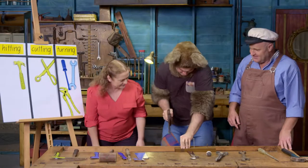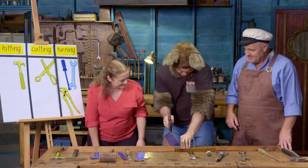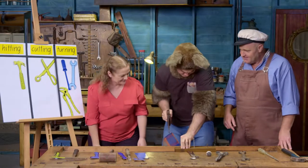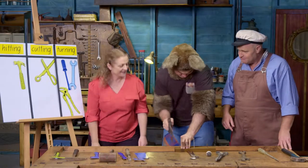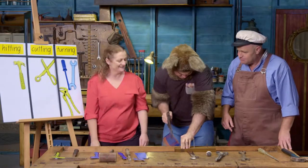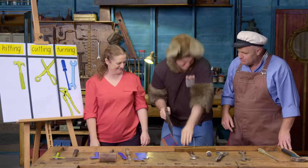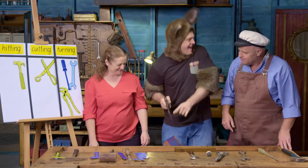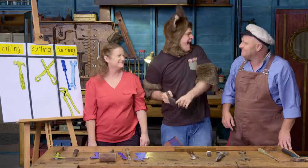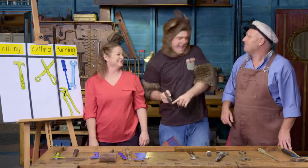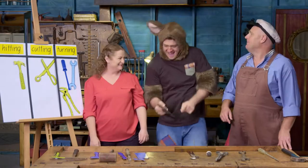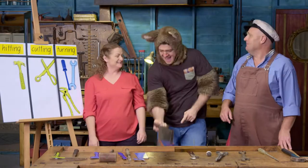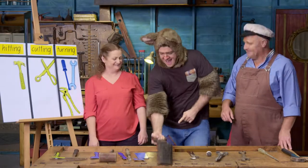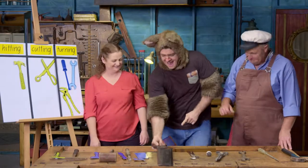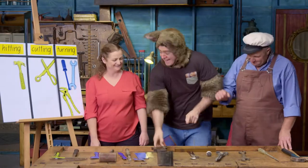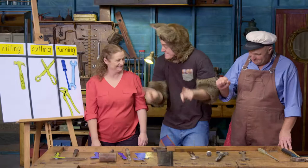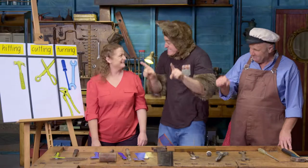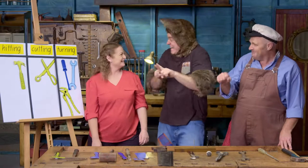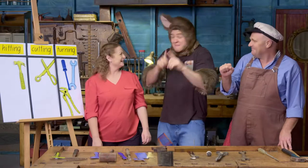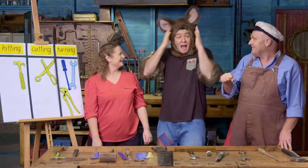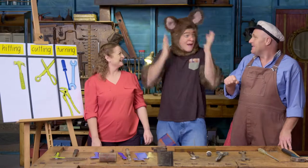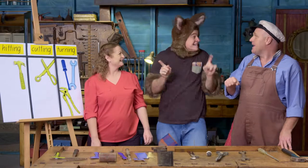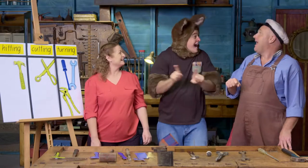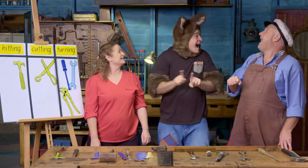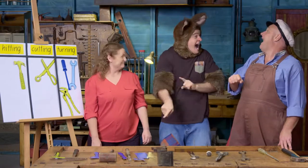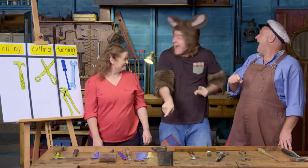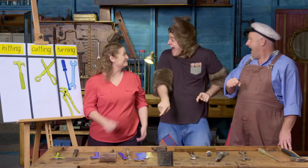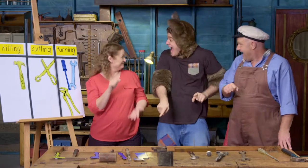Oh, I know. It's just like Amanda's saw!